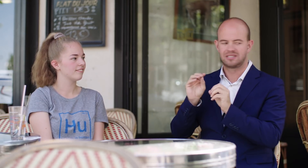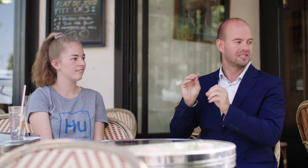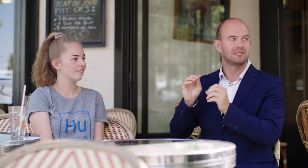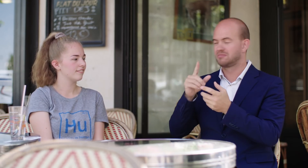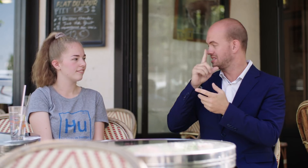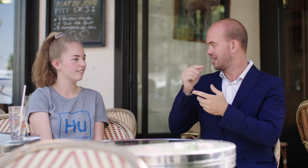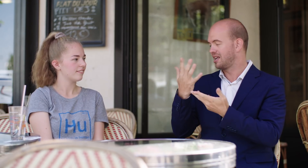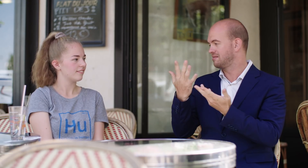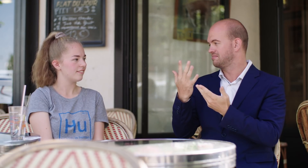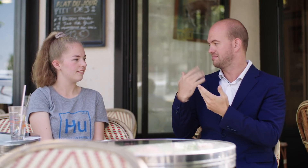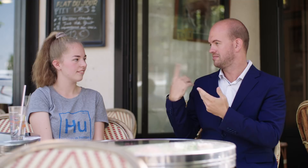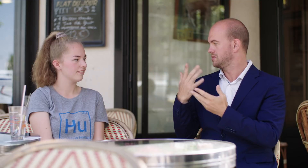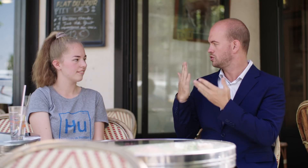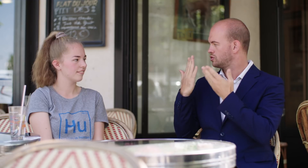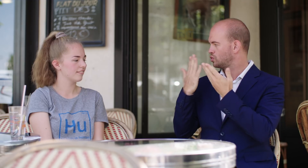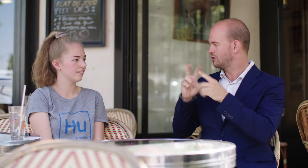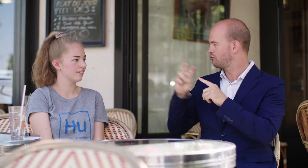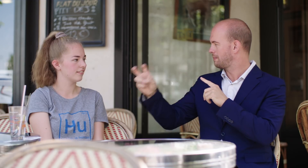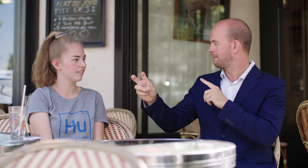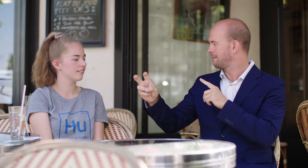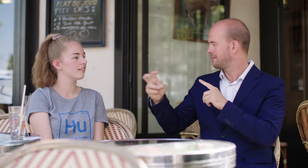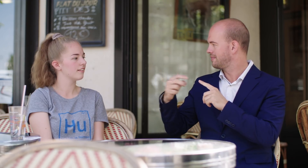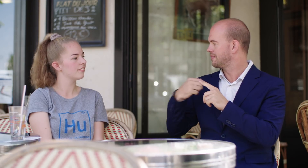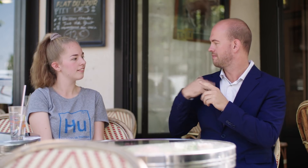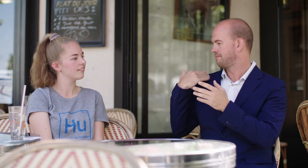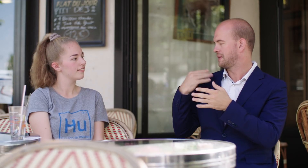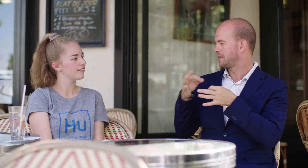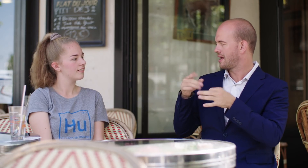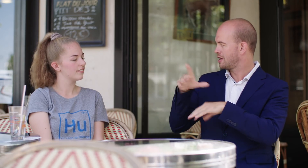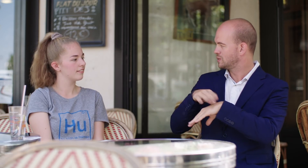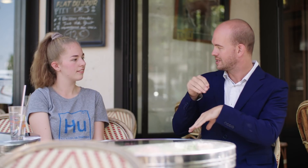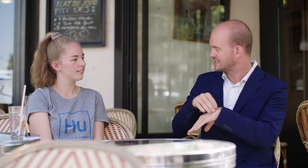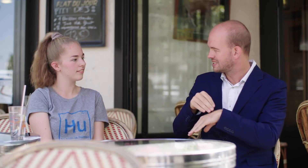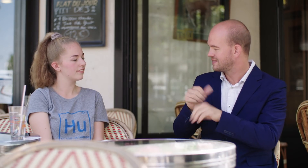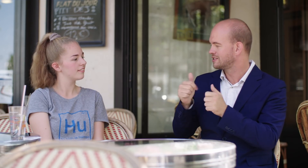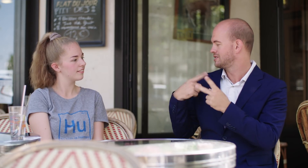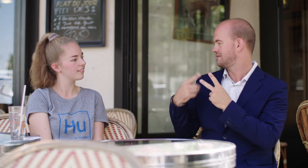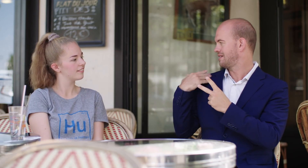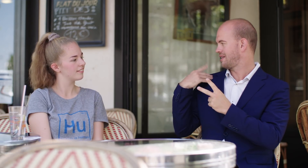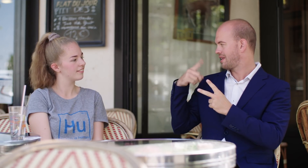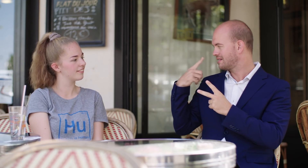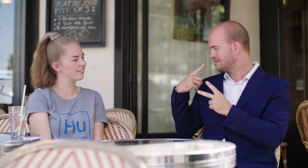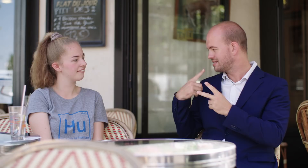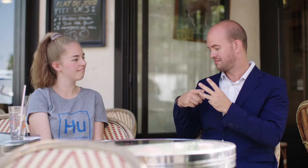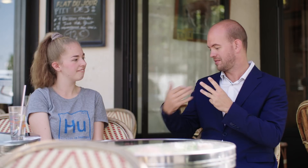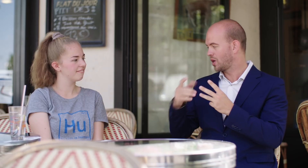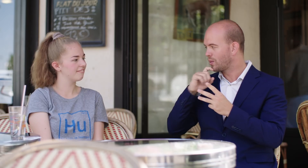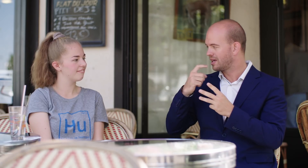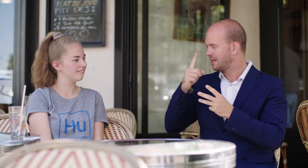We've done some study trips, we're planning one to Sweden. There was one recently to London, and the next one is to Spain, Madrid.